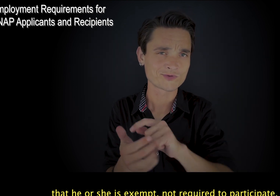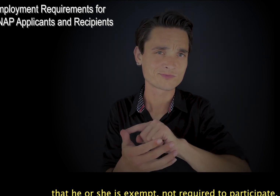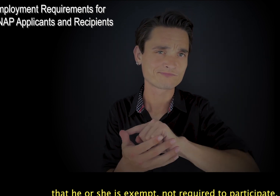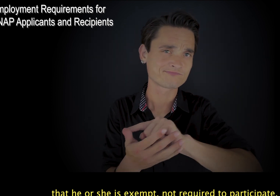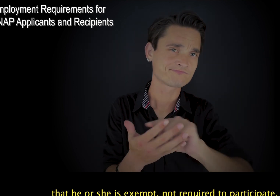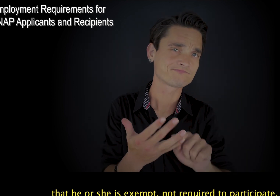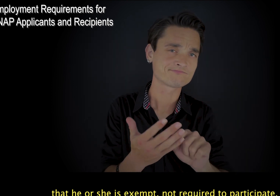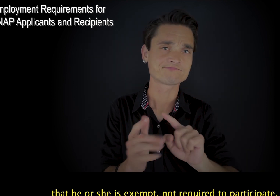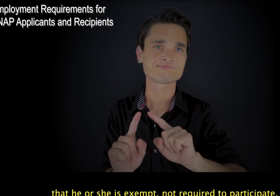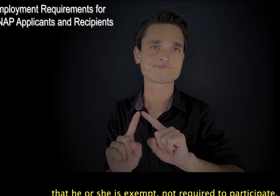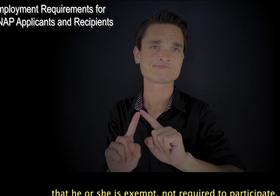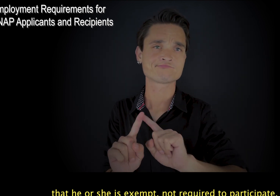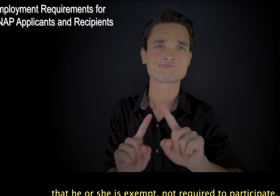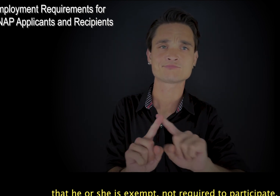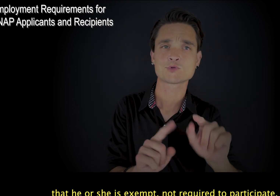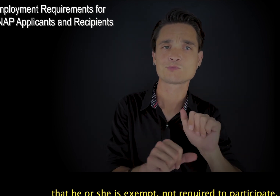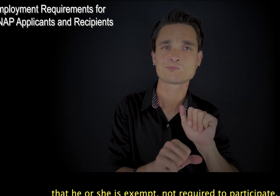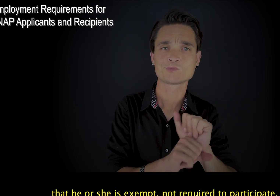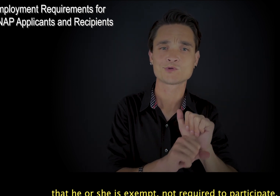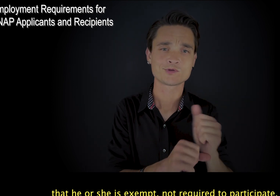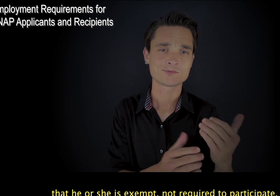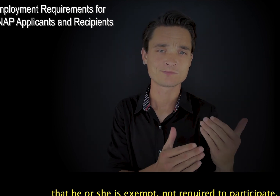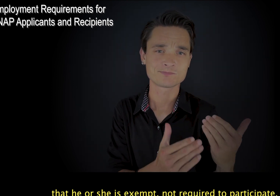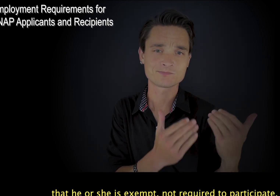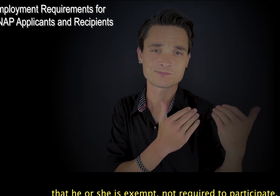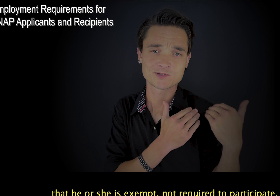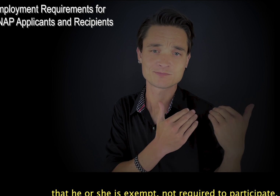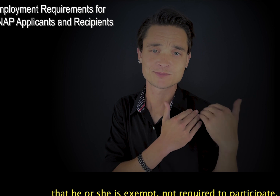that he or she is exempt, not required to participate,